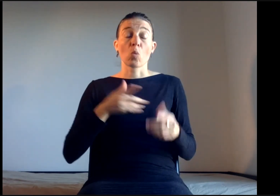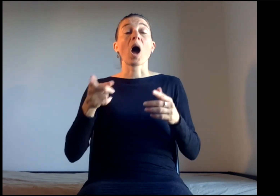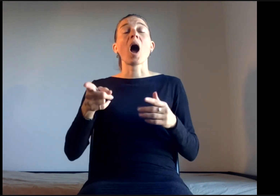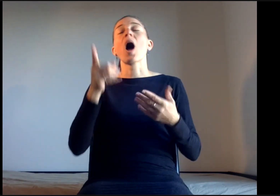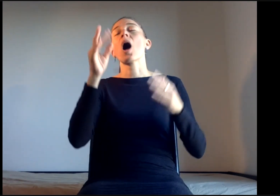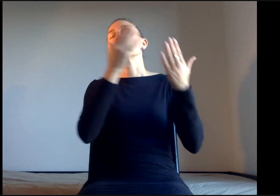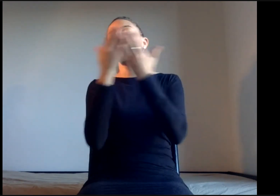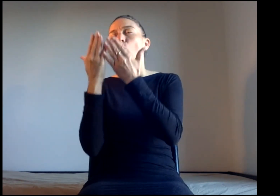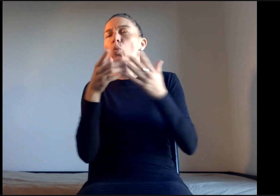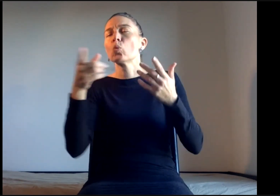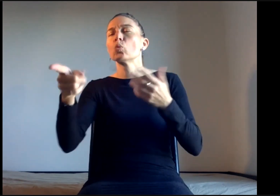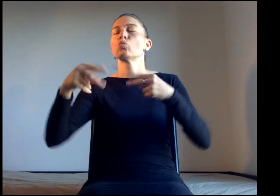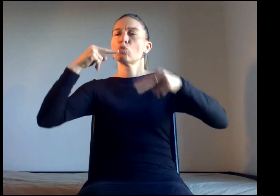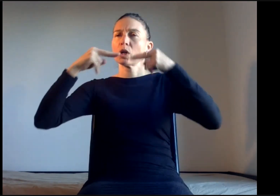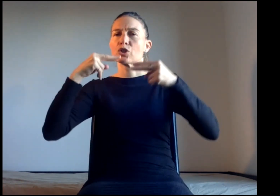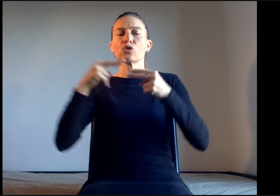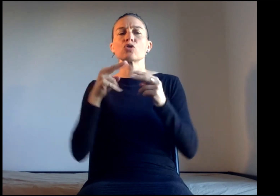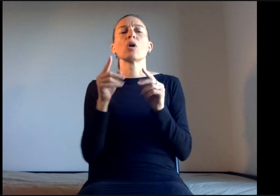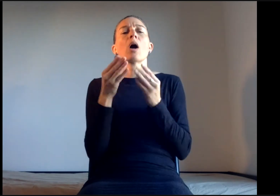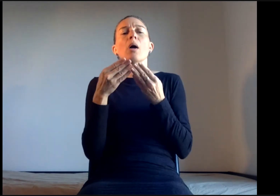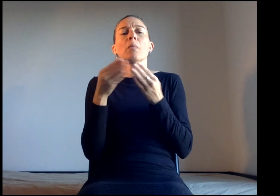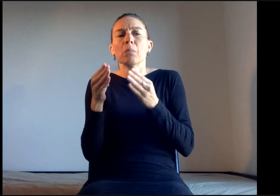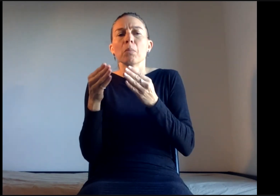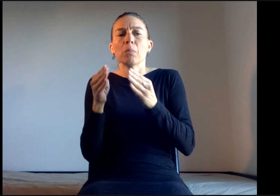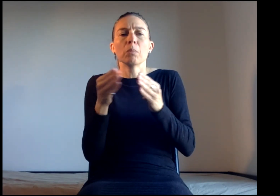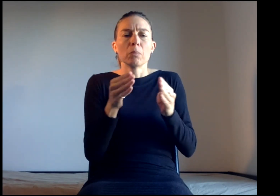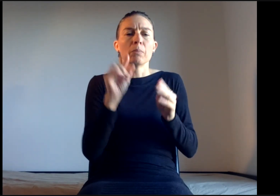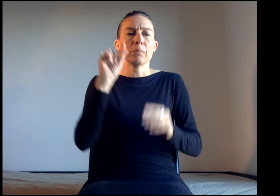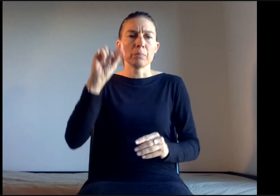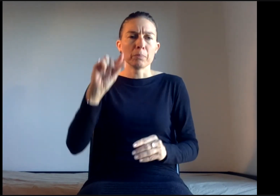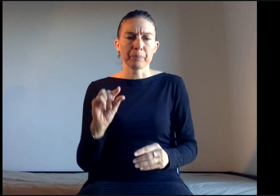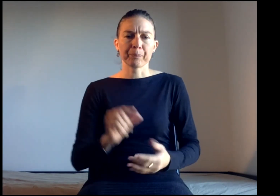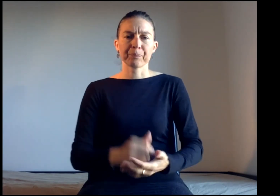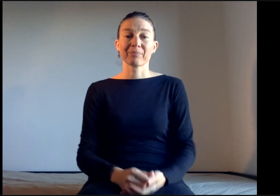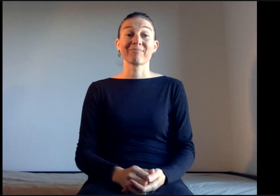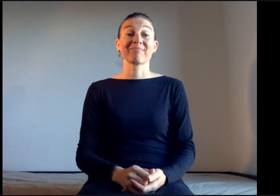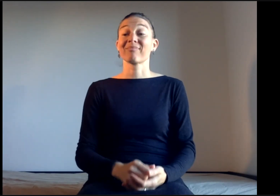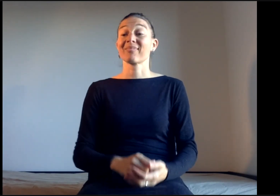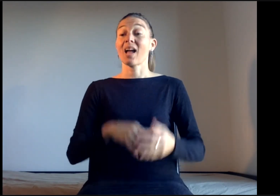Initially, DPOs weren't consulted when drafting the restrictive measures.